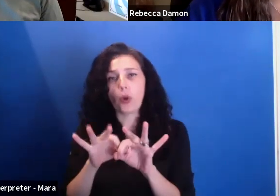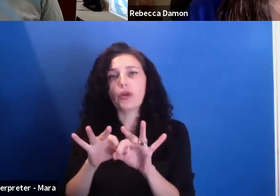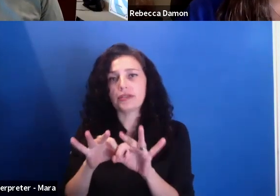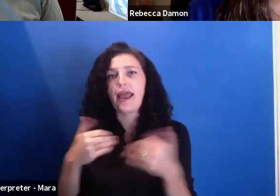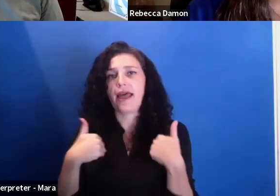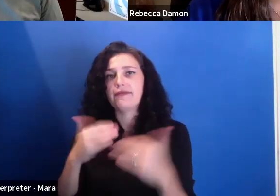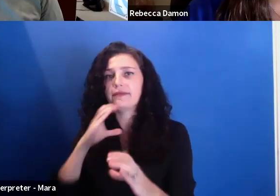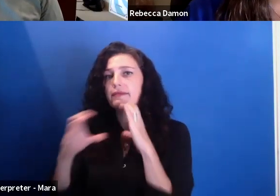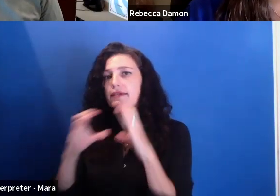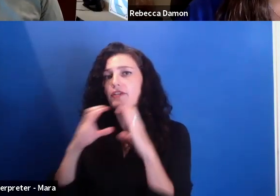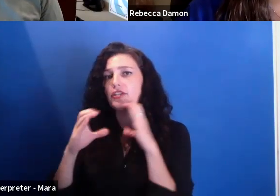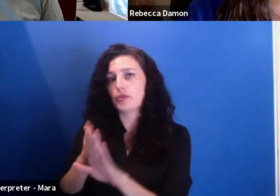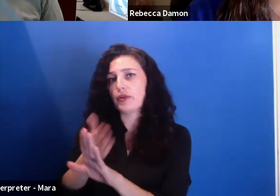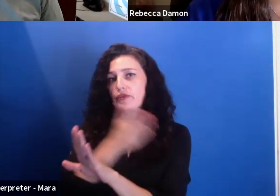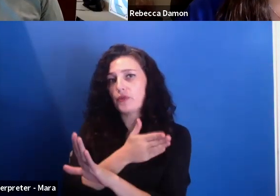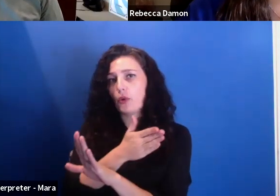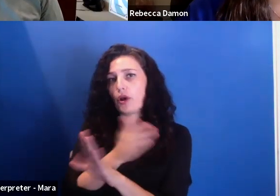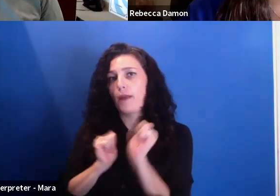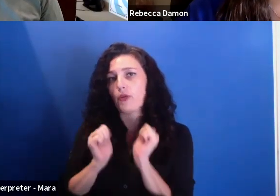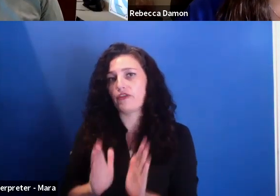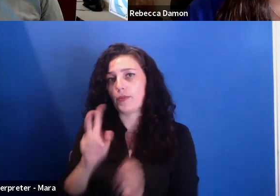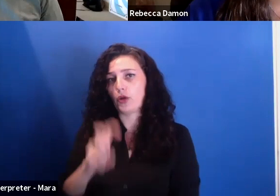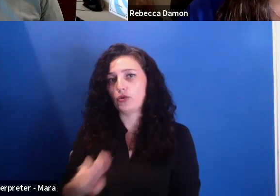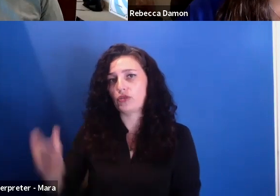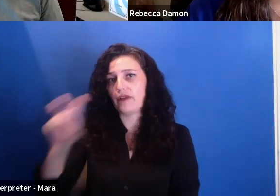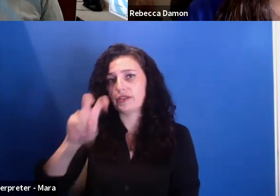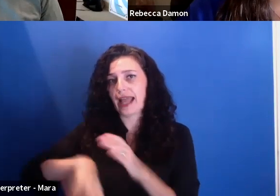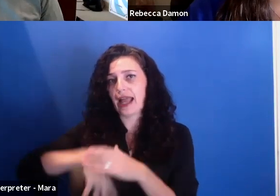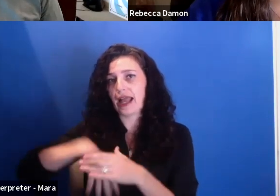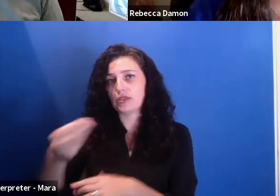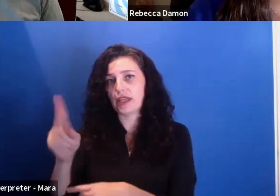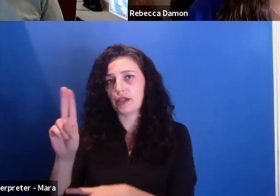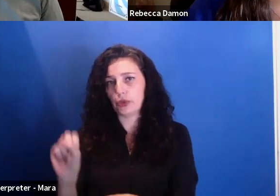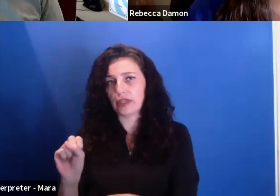But we are monitoring safety on those productions. And we do expect that all SAG-AFTRA members